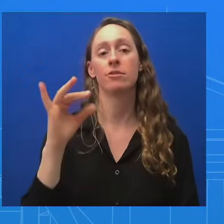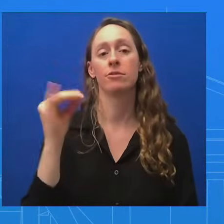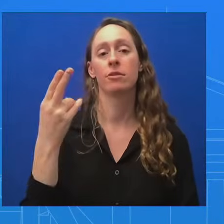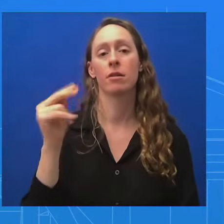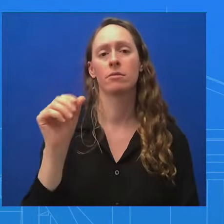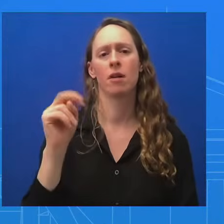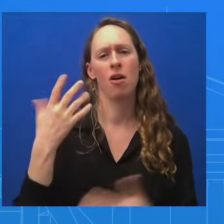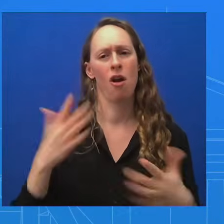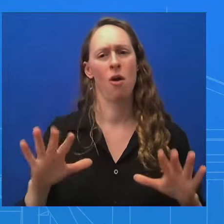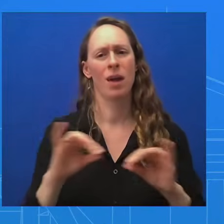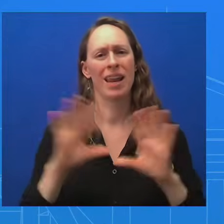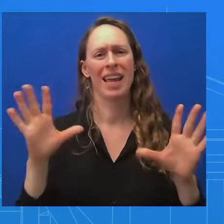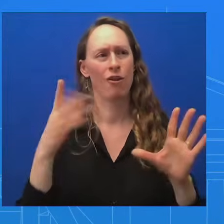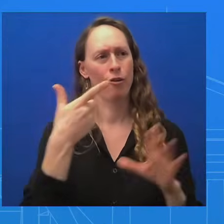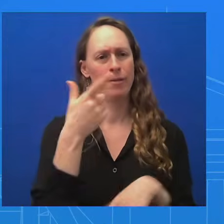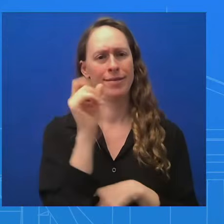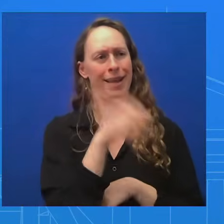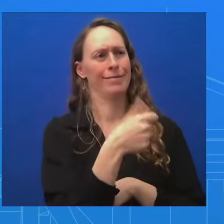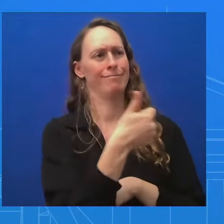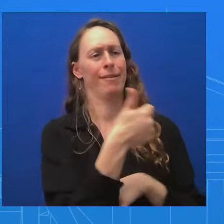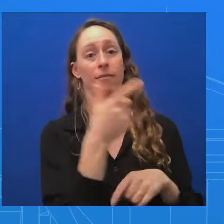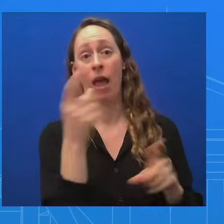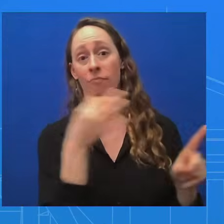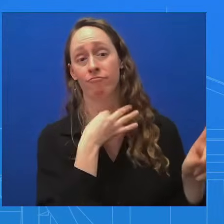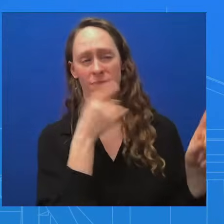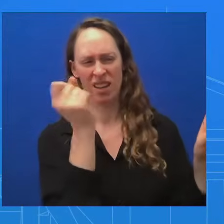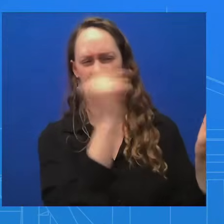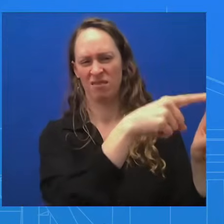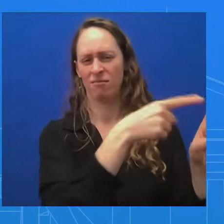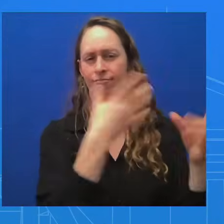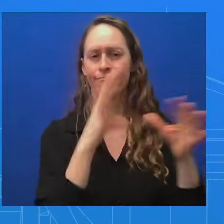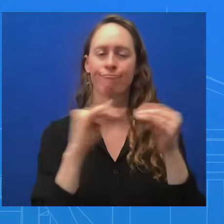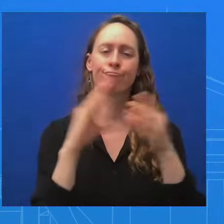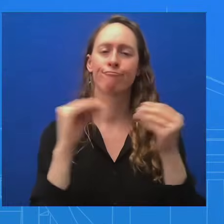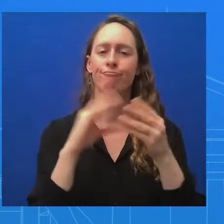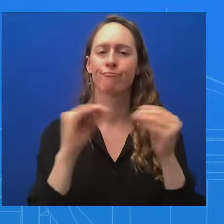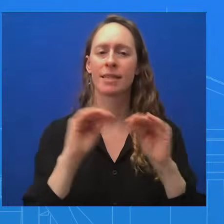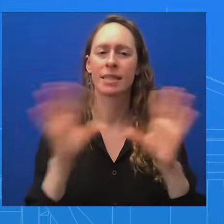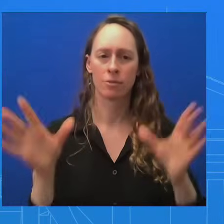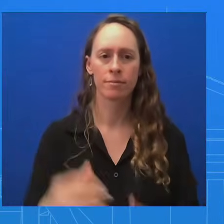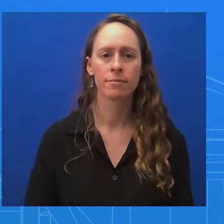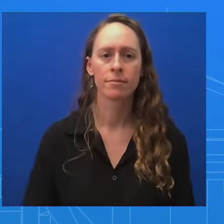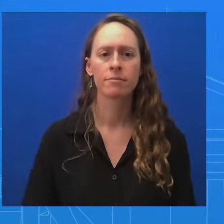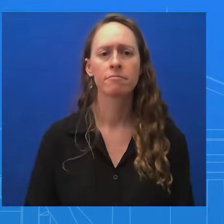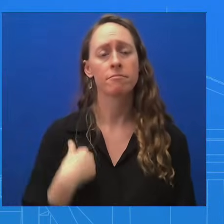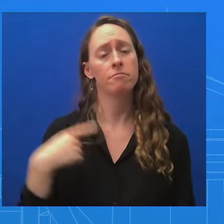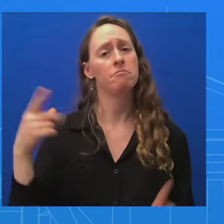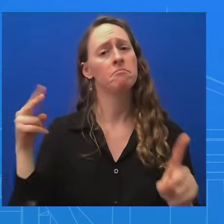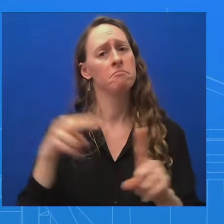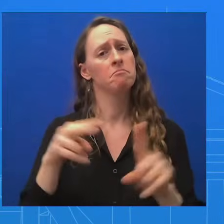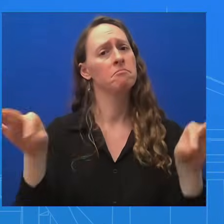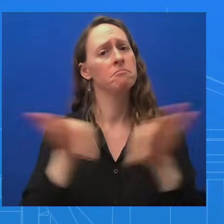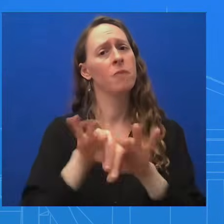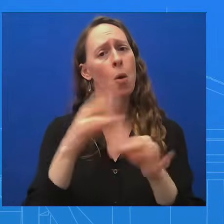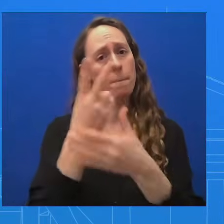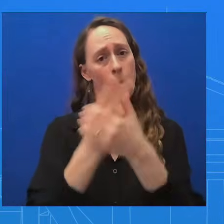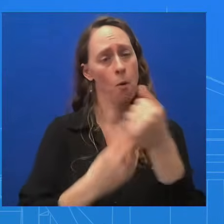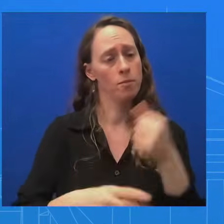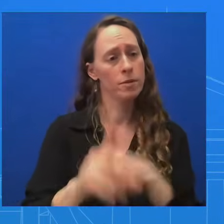bipartisan conversation happening. And we'll see where it goes. But the President is going to continue to encourage, obviously, Congress to move forward. Go ahead, Joey. The Press: Yeah. Ms. Jean-Pierre: I haven't called on you.